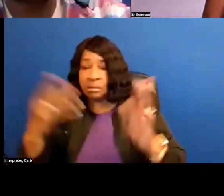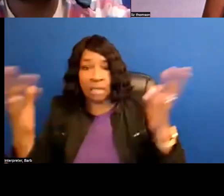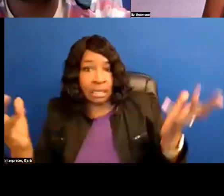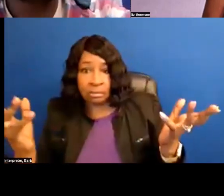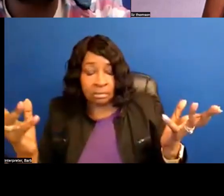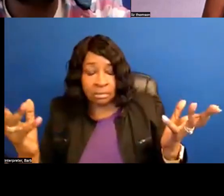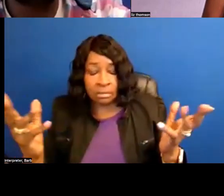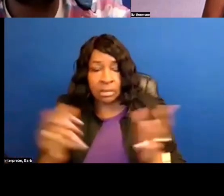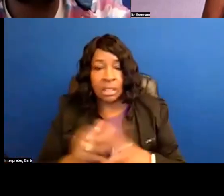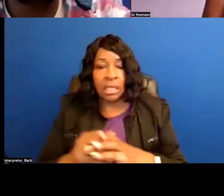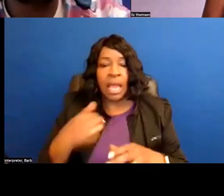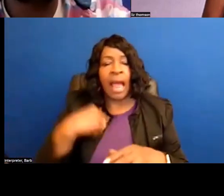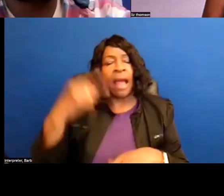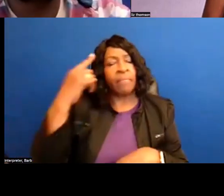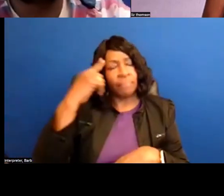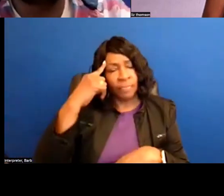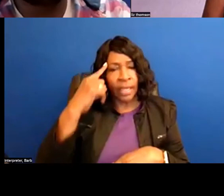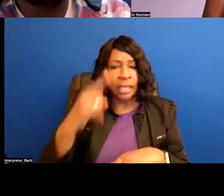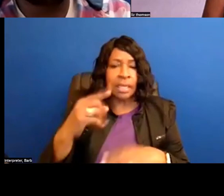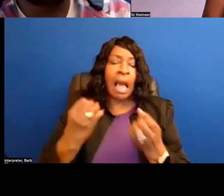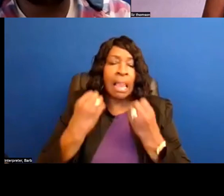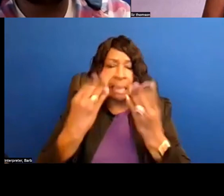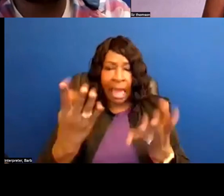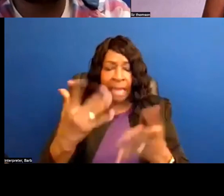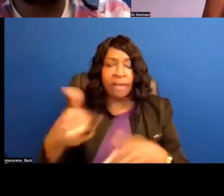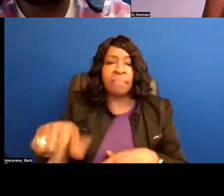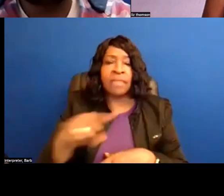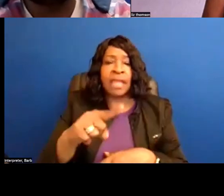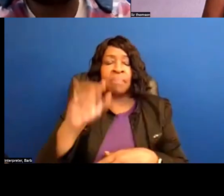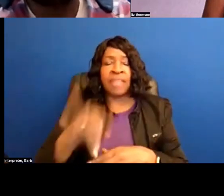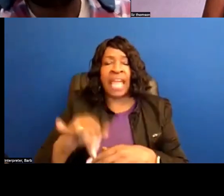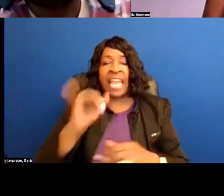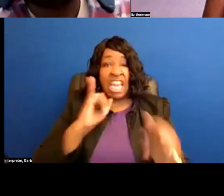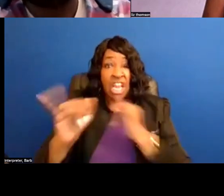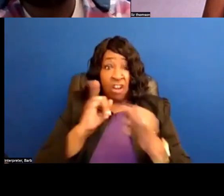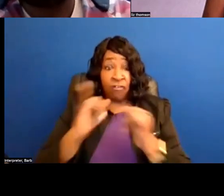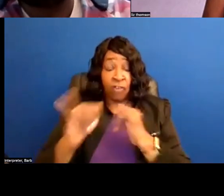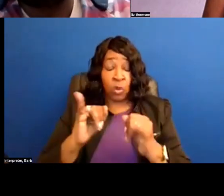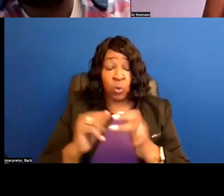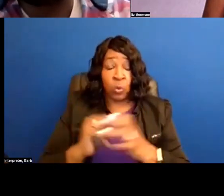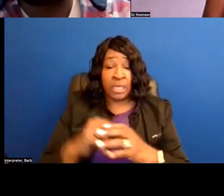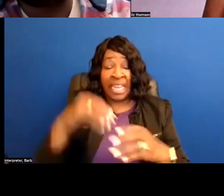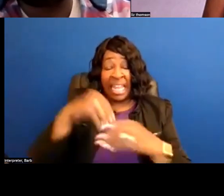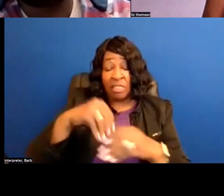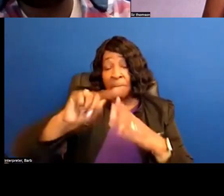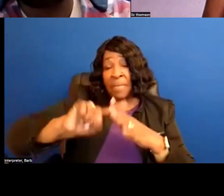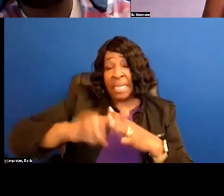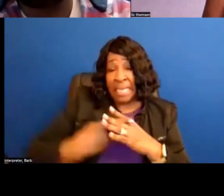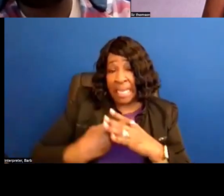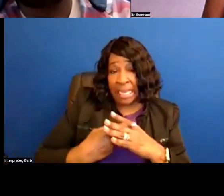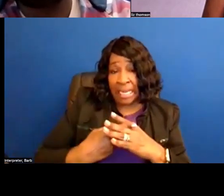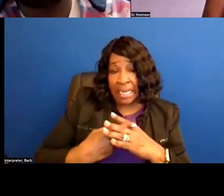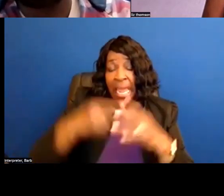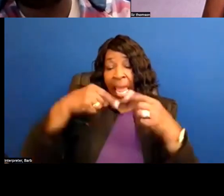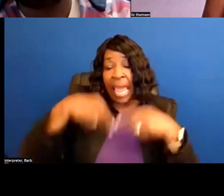I think that a lot of them that interviewed in the beginning as they were doing the interview,